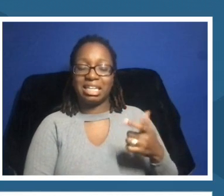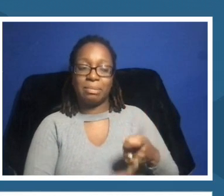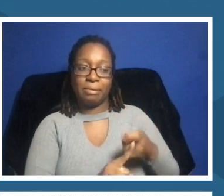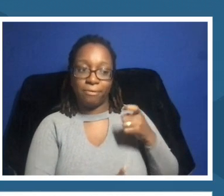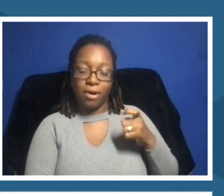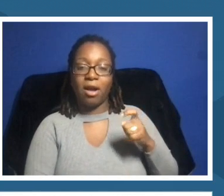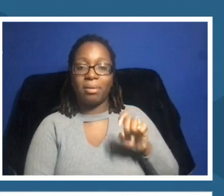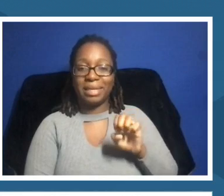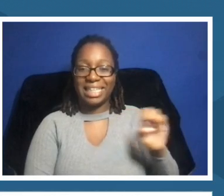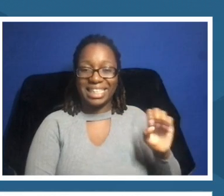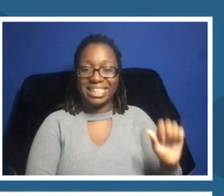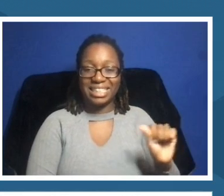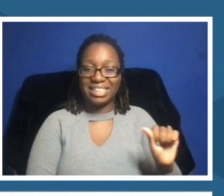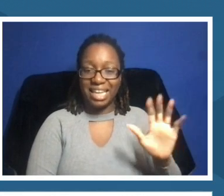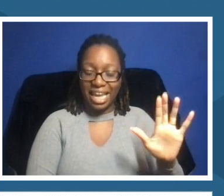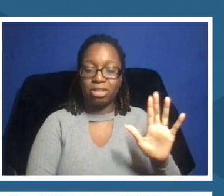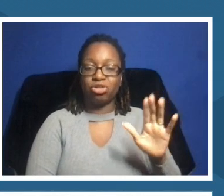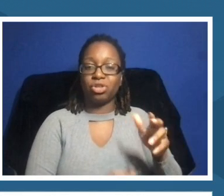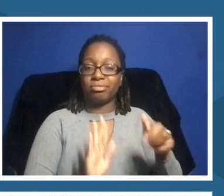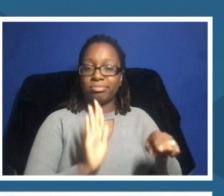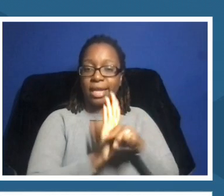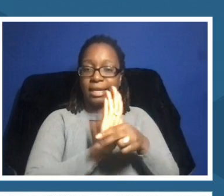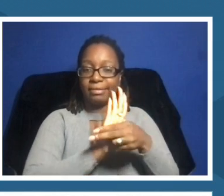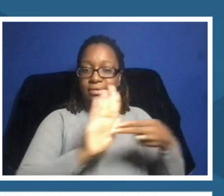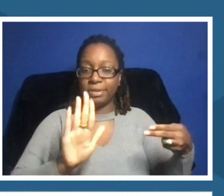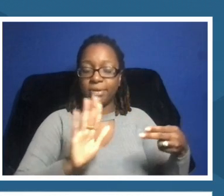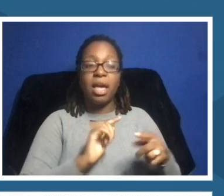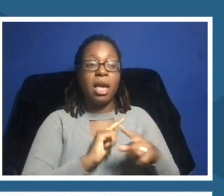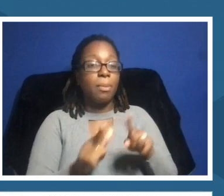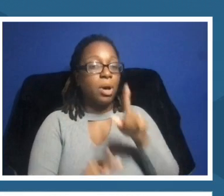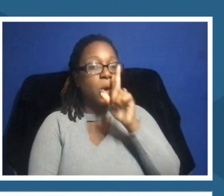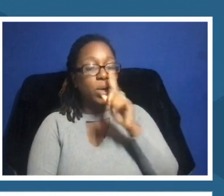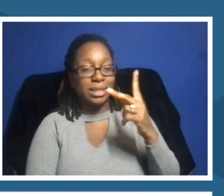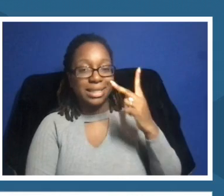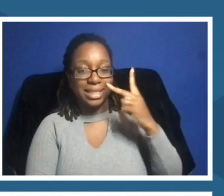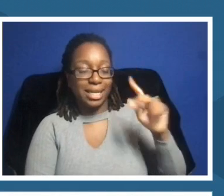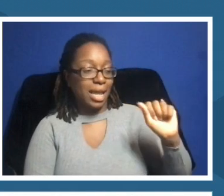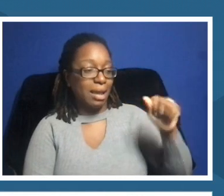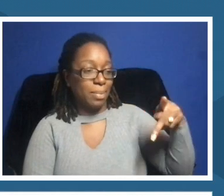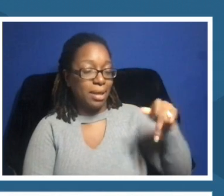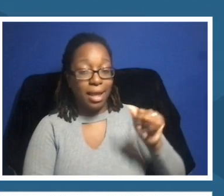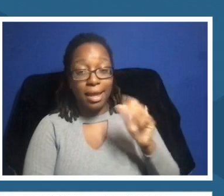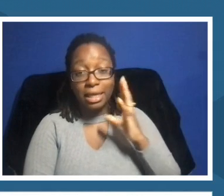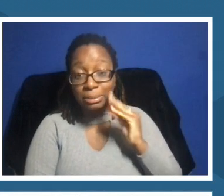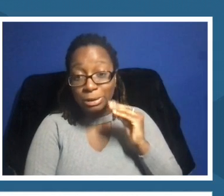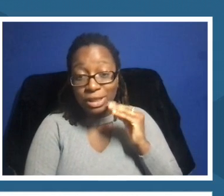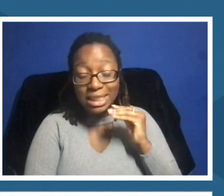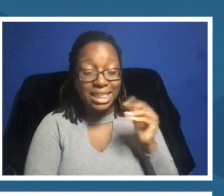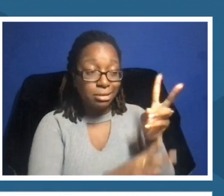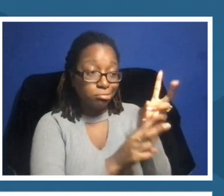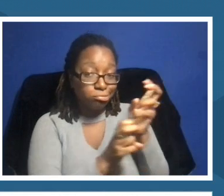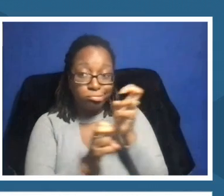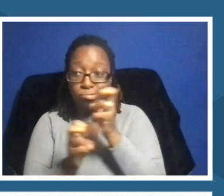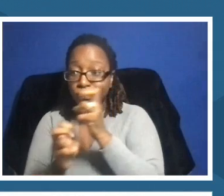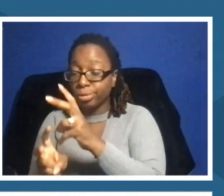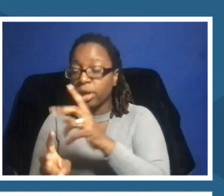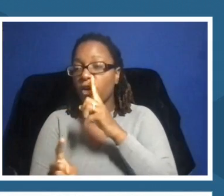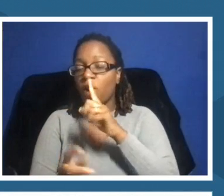however is intentional about capturing the diversity of apa experiences as these topic titles show